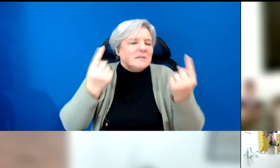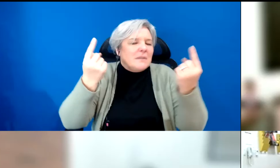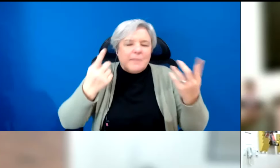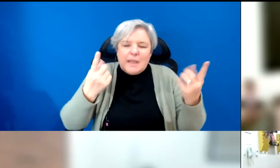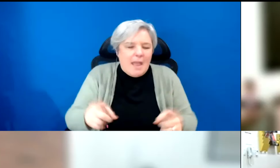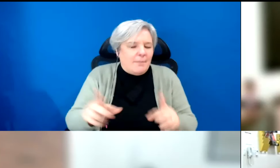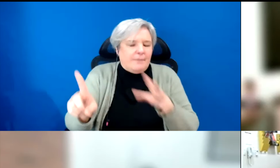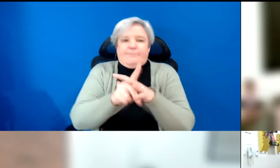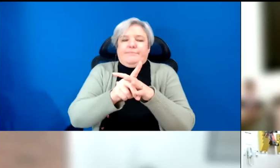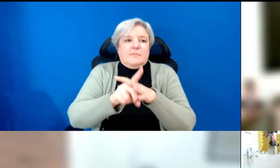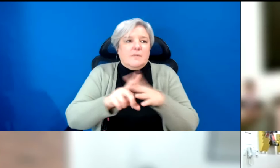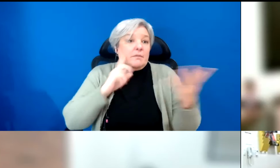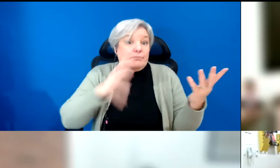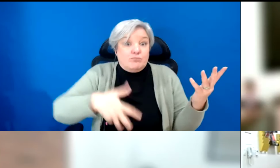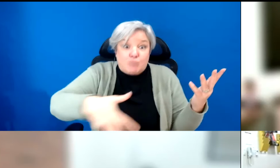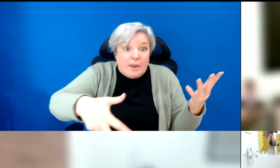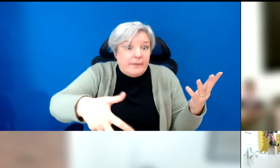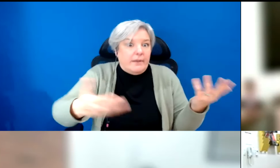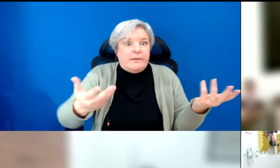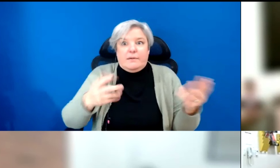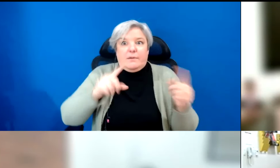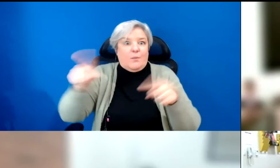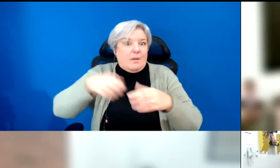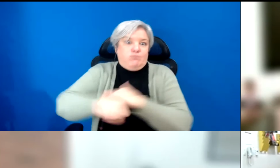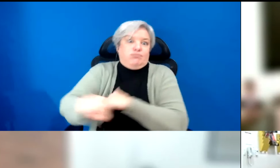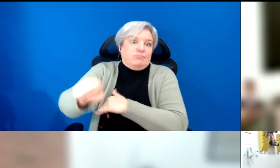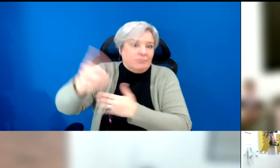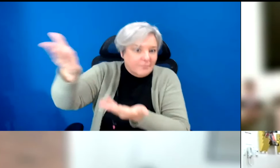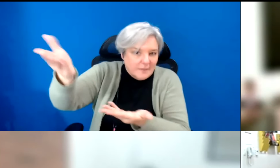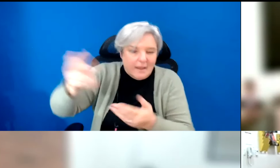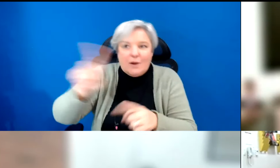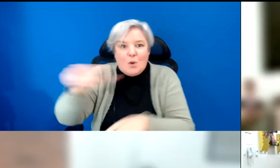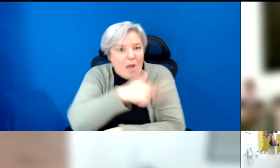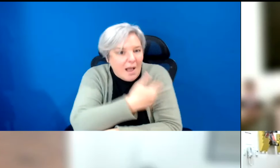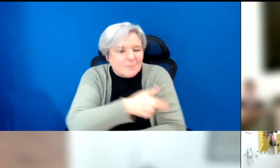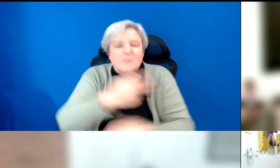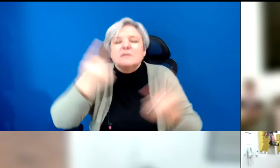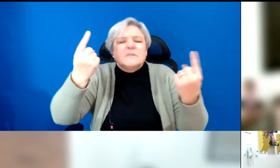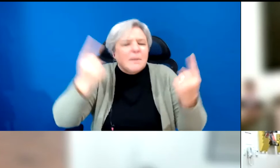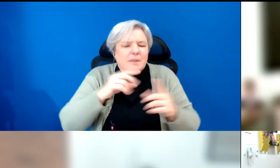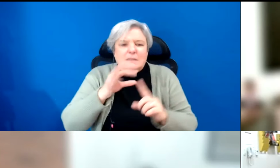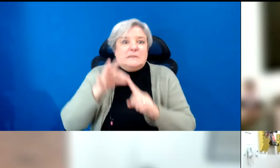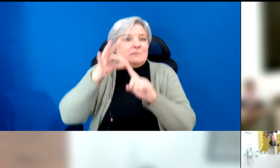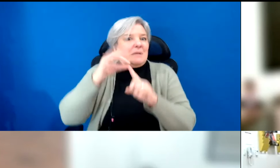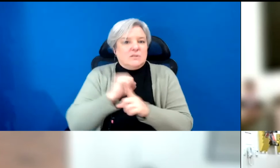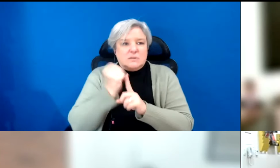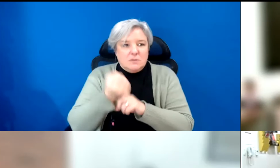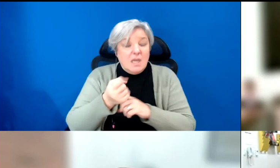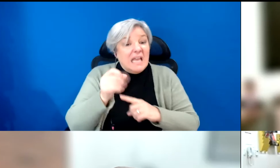they were pregnant, they're going to go and then they had their baby or they had to go to a hospital or whatever reason being. But if you choose to work with the student, you can't.